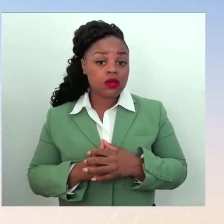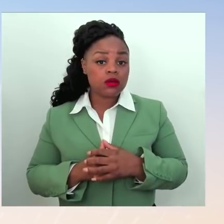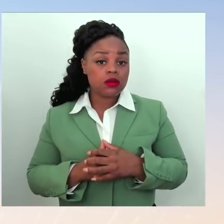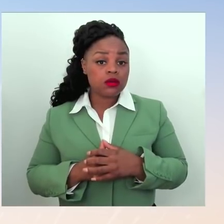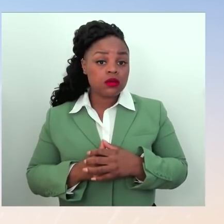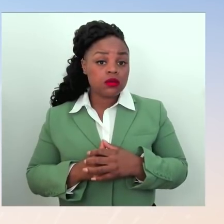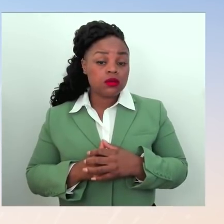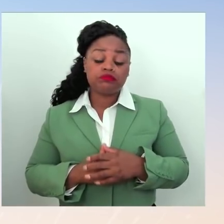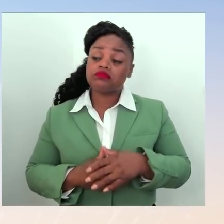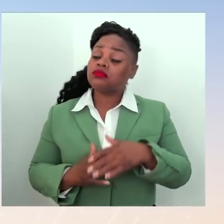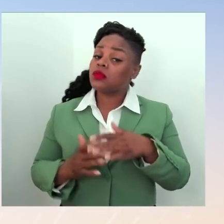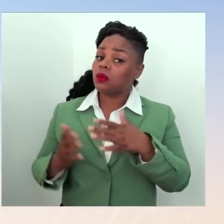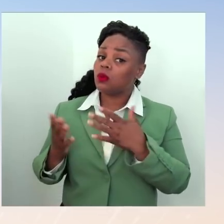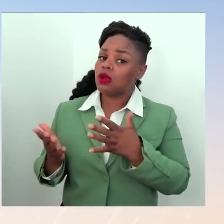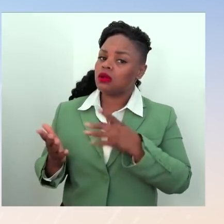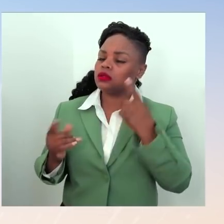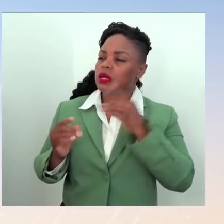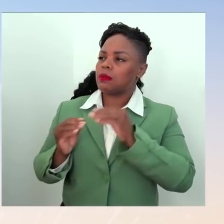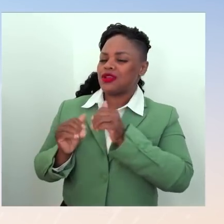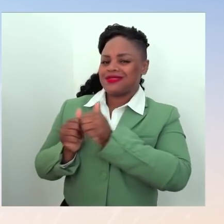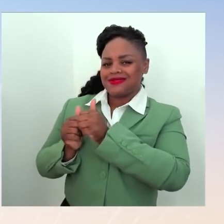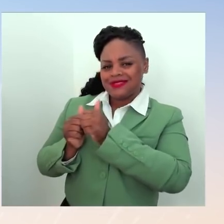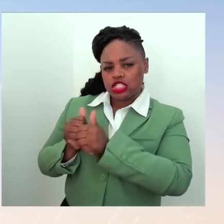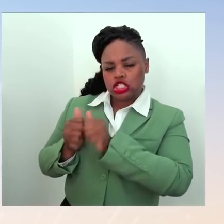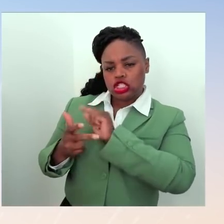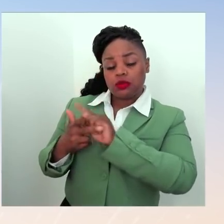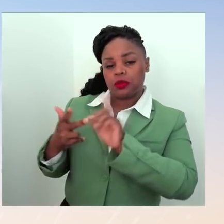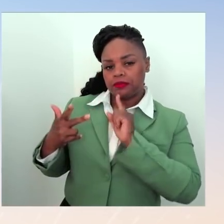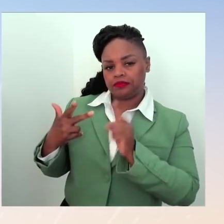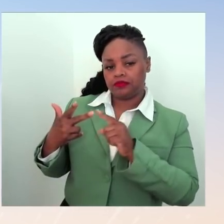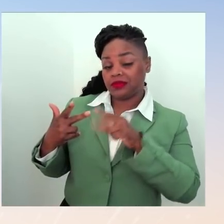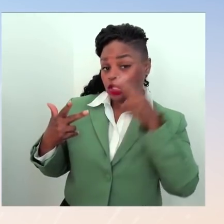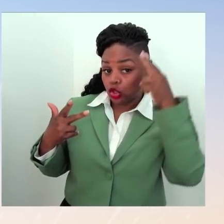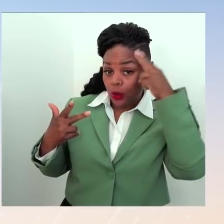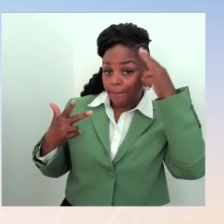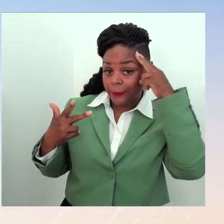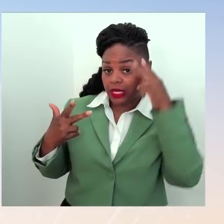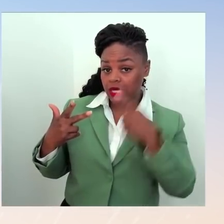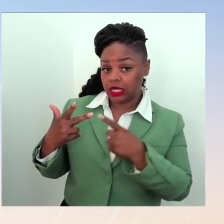we did talk a few weeks ago about how Brett McGurk and Amos Hochstein